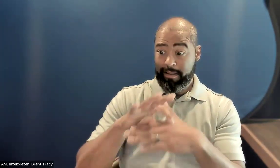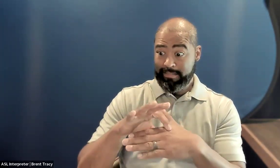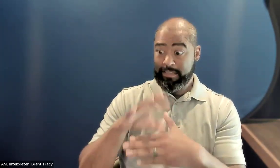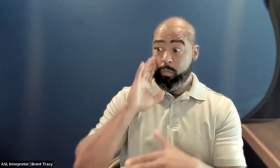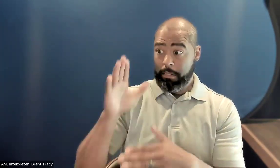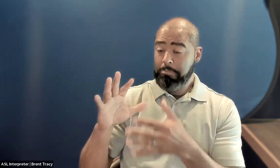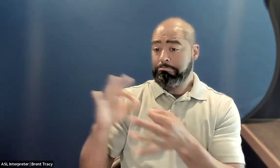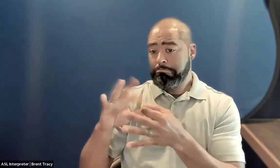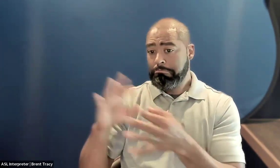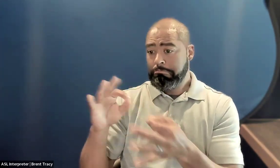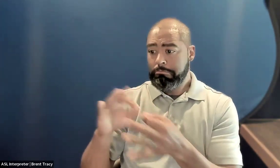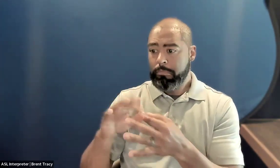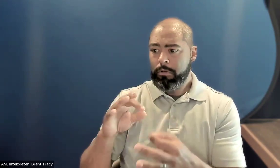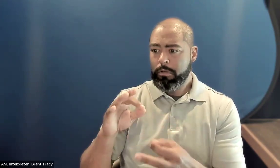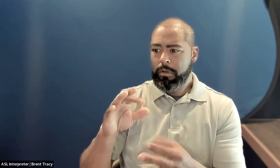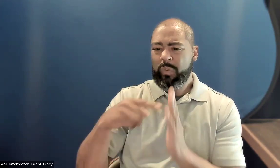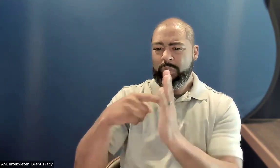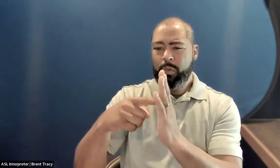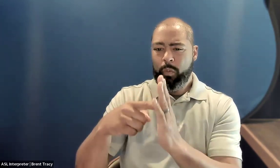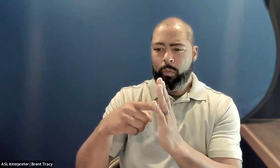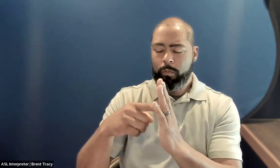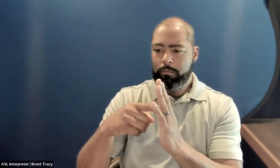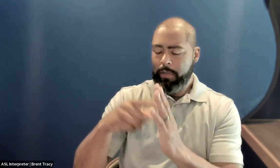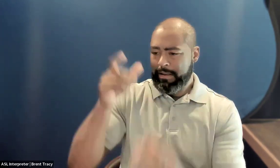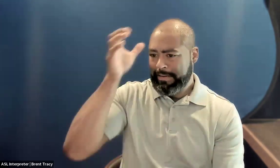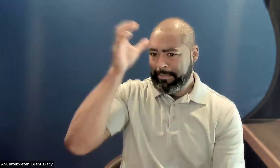But we did want to get get the concepts out for public comment